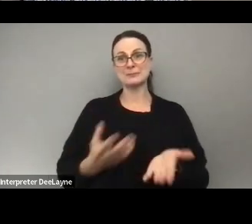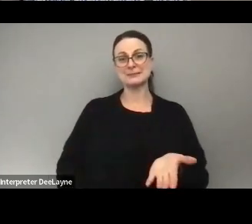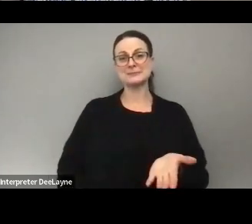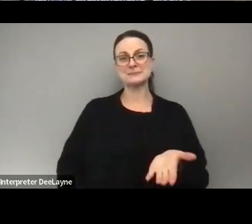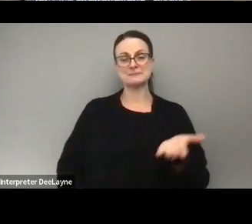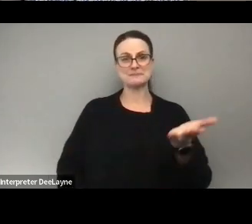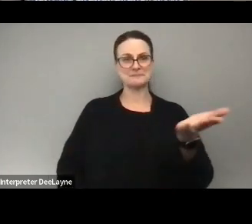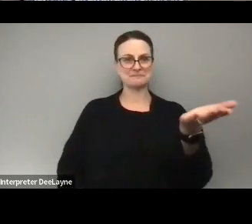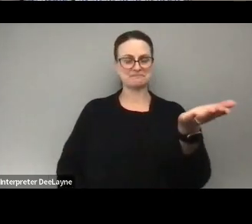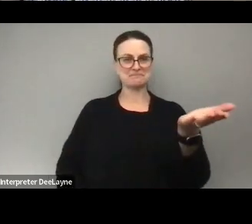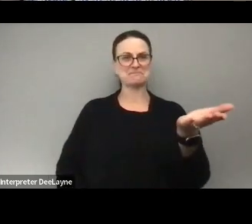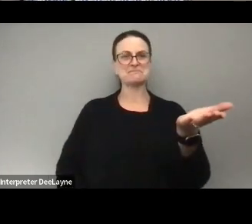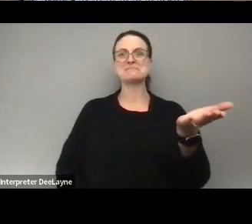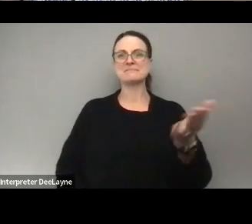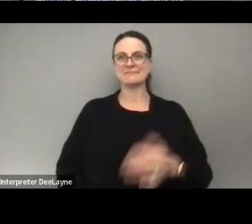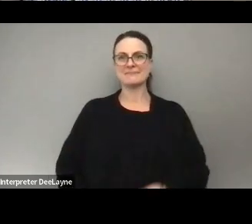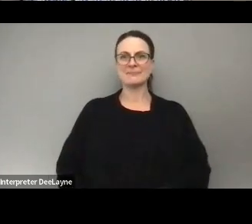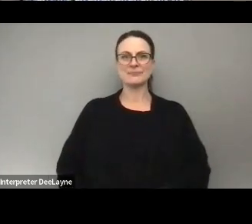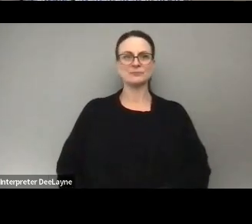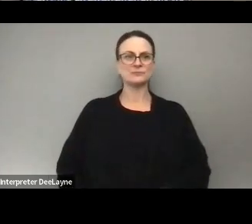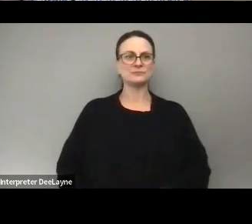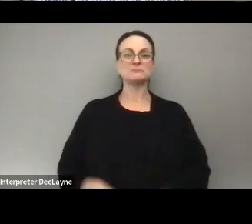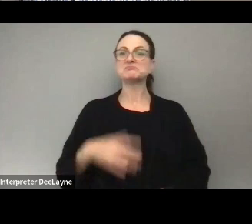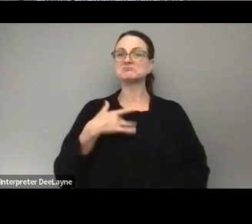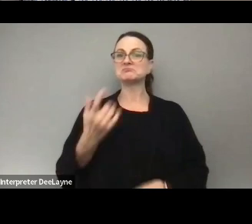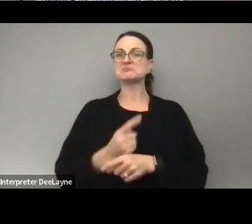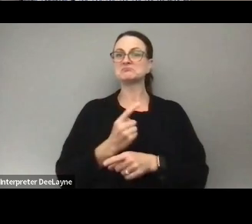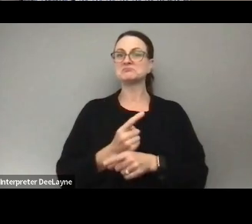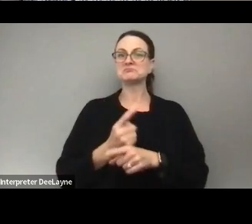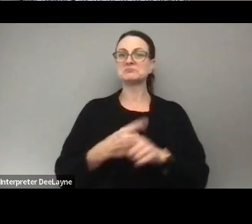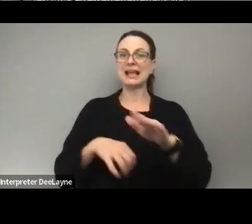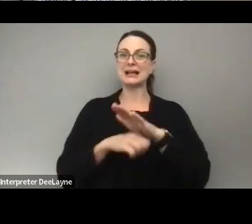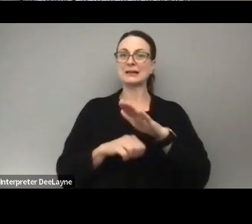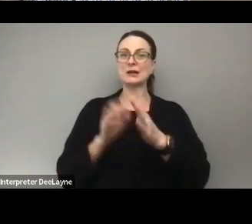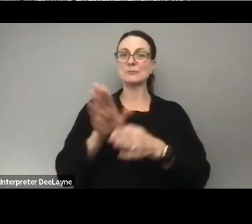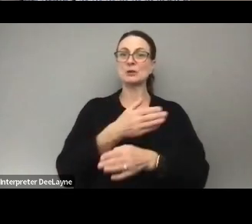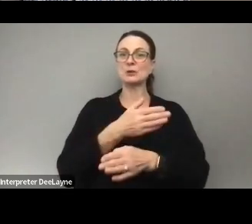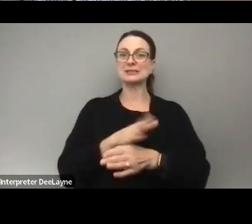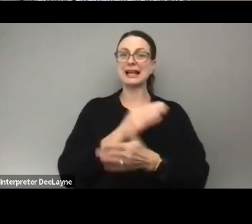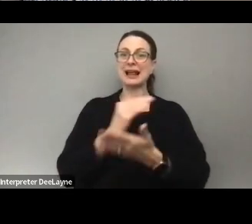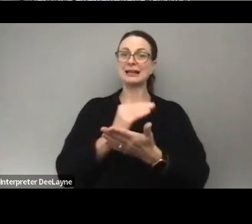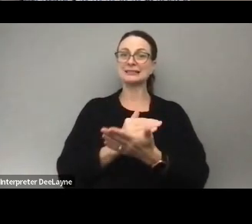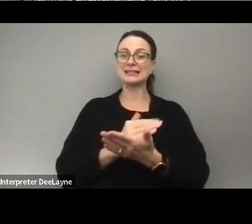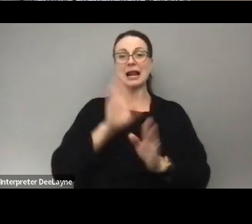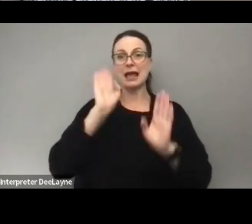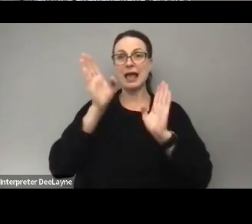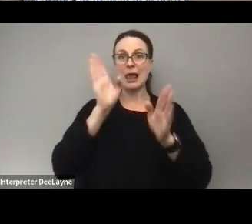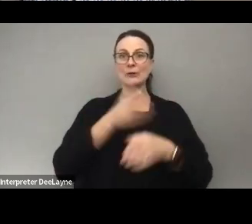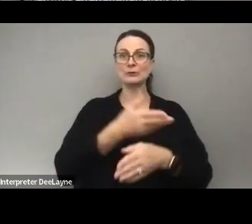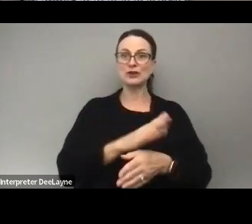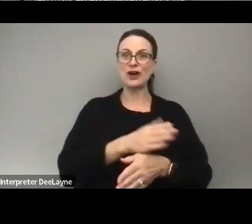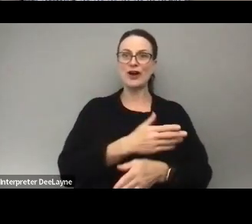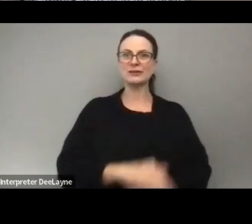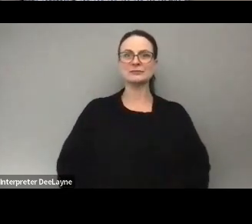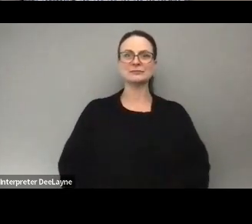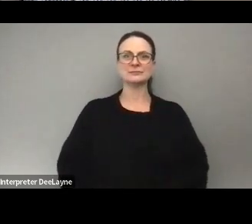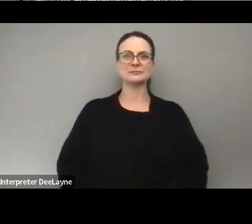this is a typical elementary general music lesson where you have "Hello" song, "Old McDonald had a Farm,"